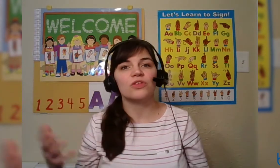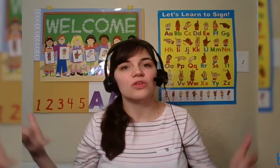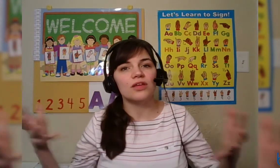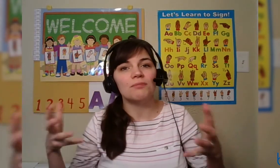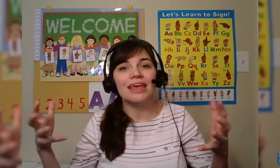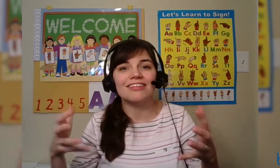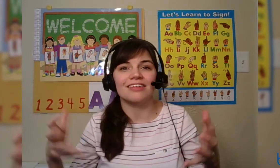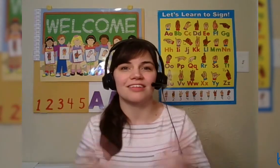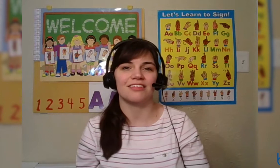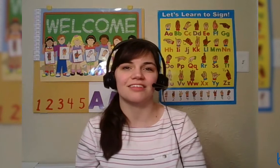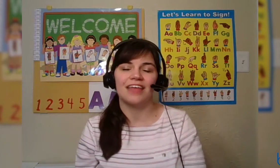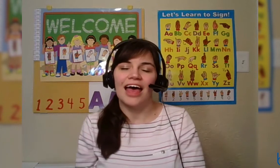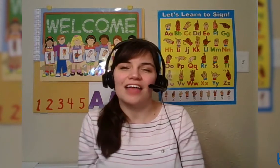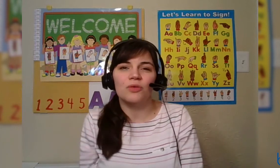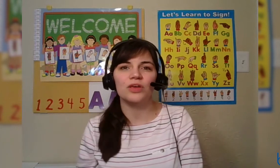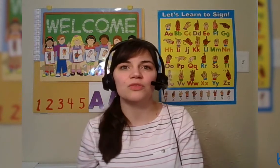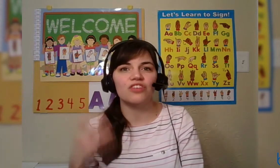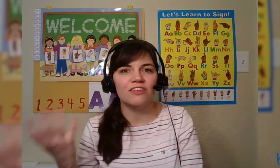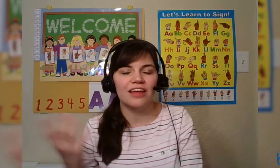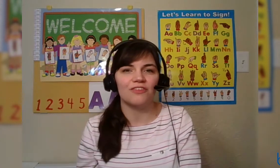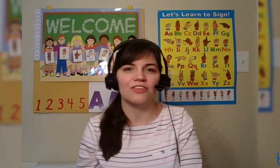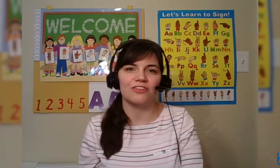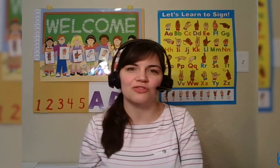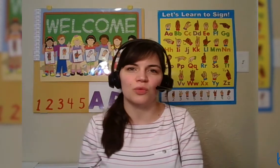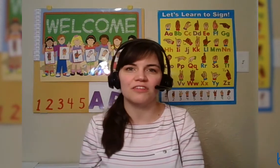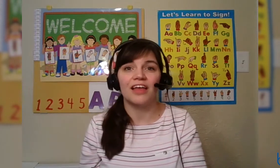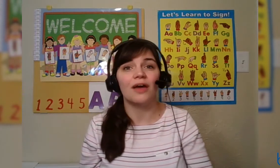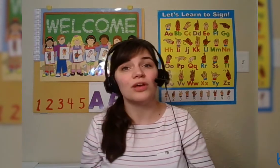that you can make sentences. I don't want you just to have a list of words, I want